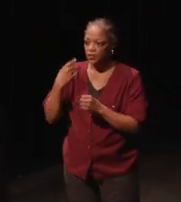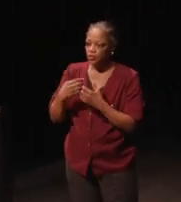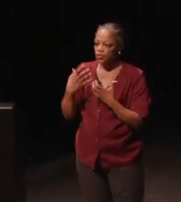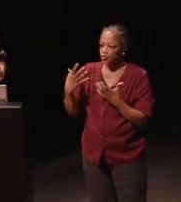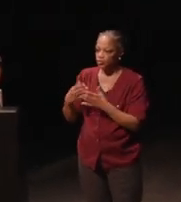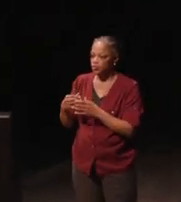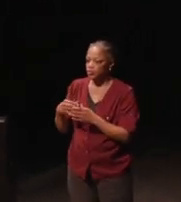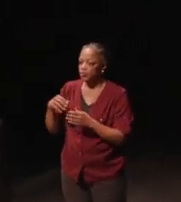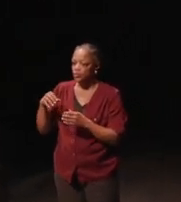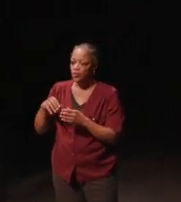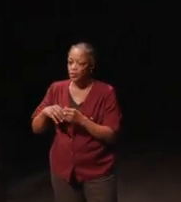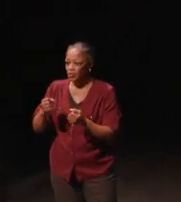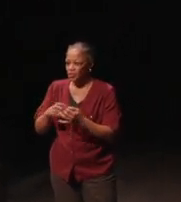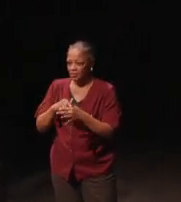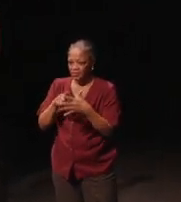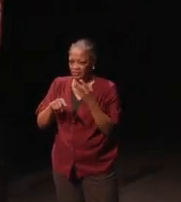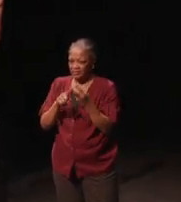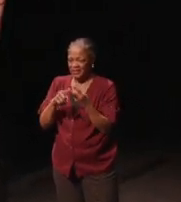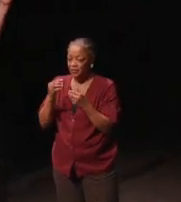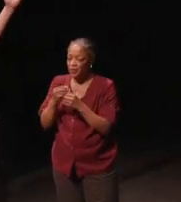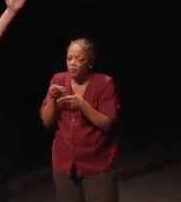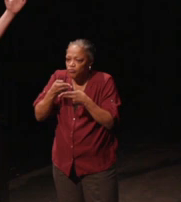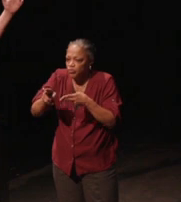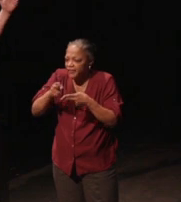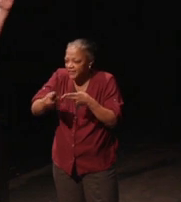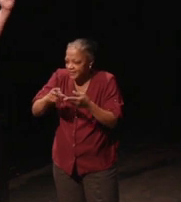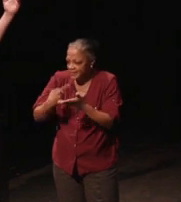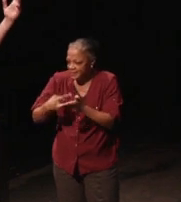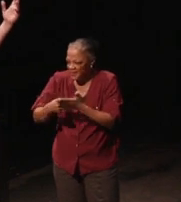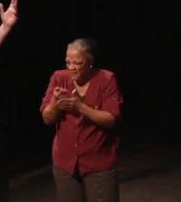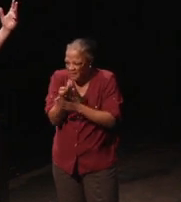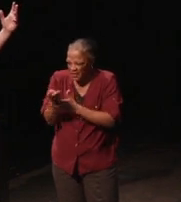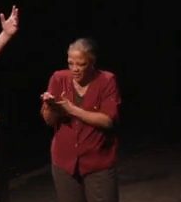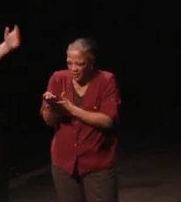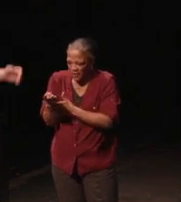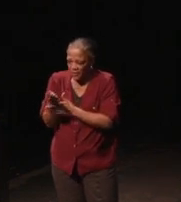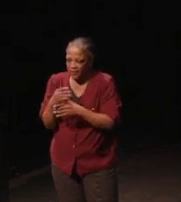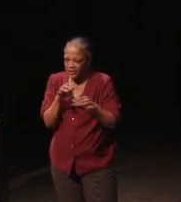everything in the course of this talk so I'm just going to briefly go through a few common threads that there have been.